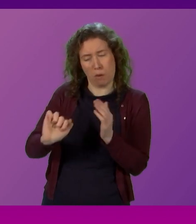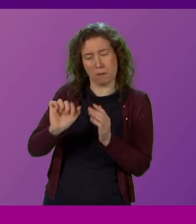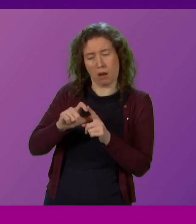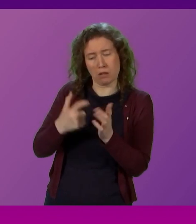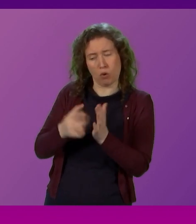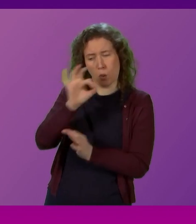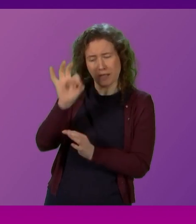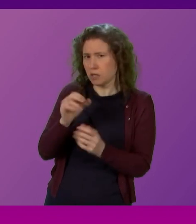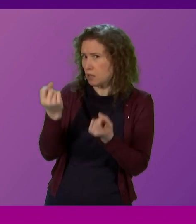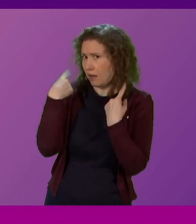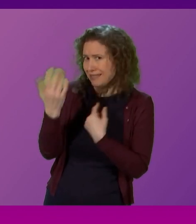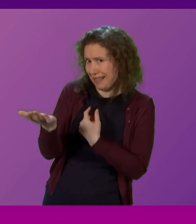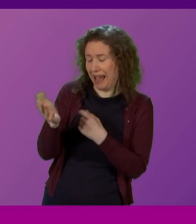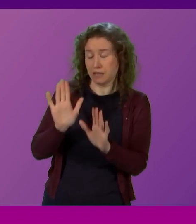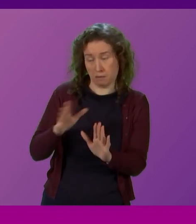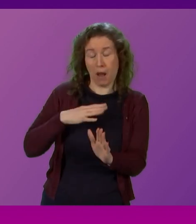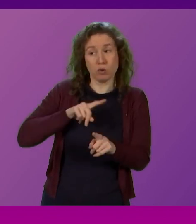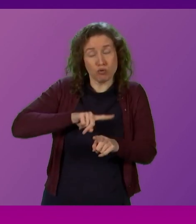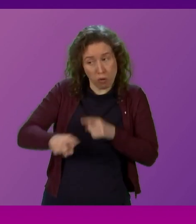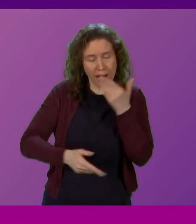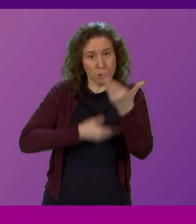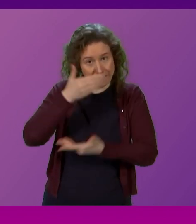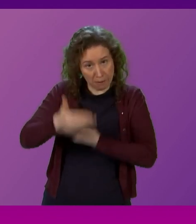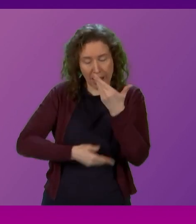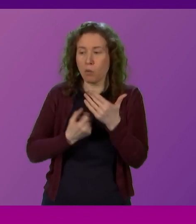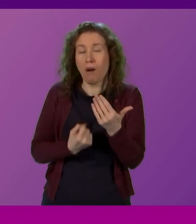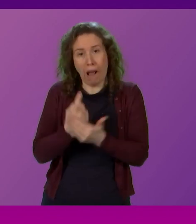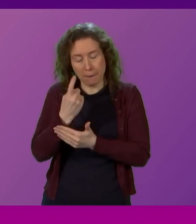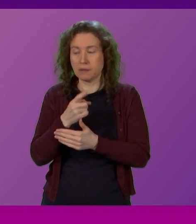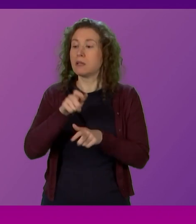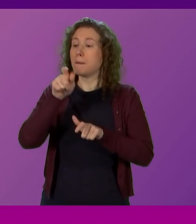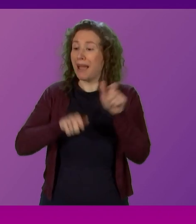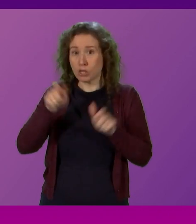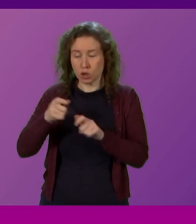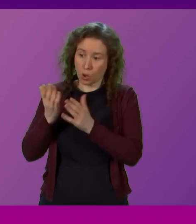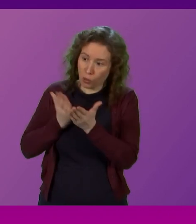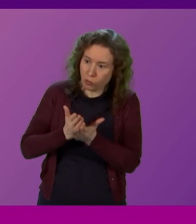not understand this—the flow of patients through our national health service and that